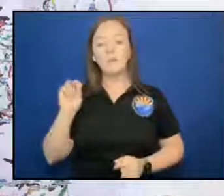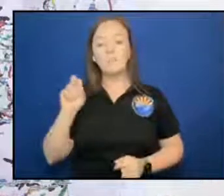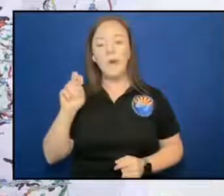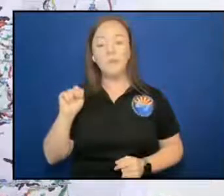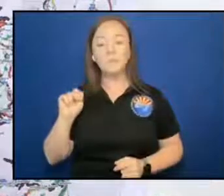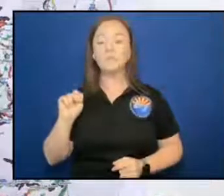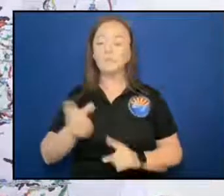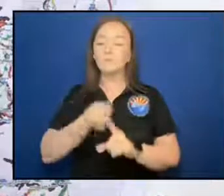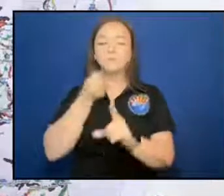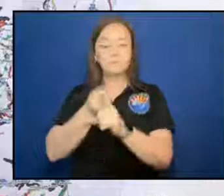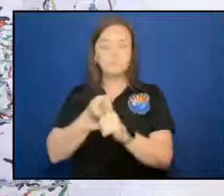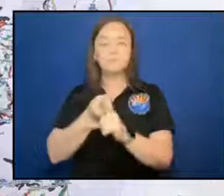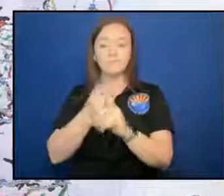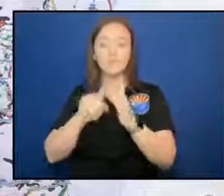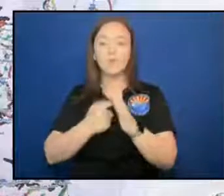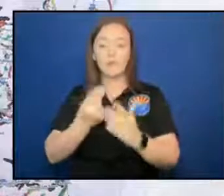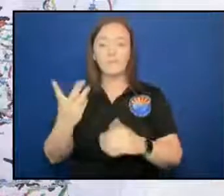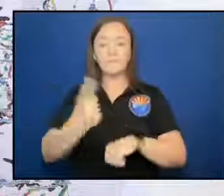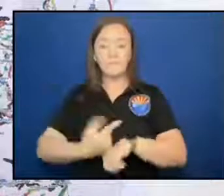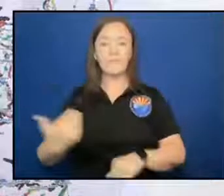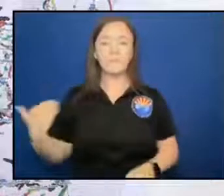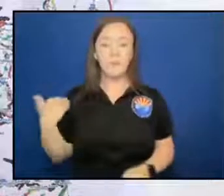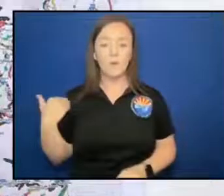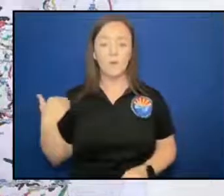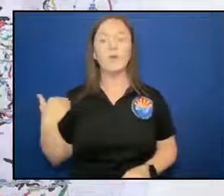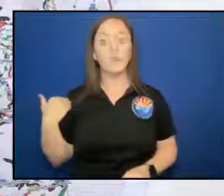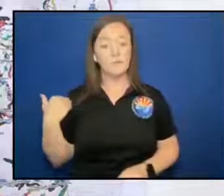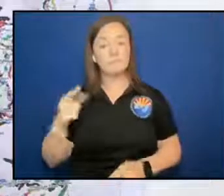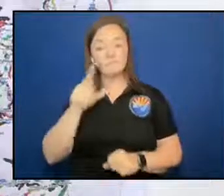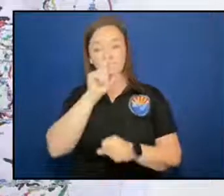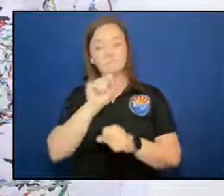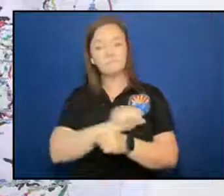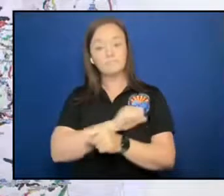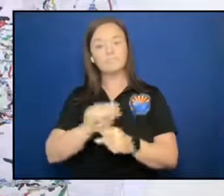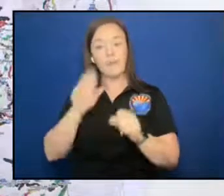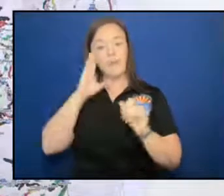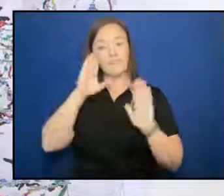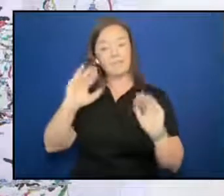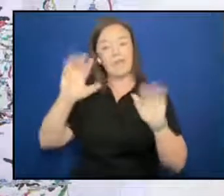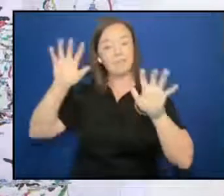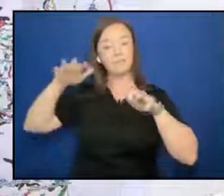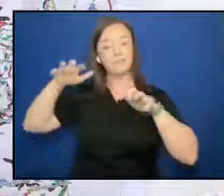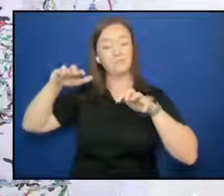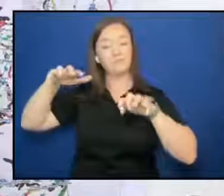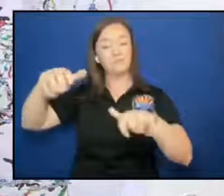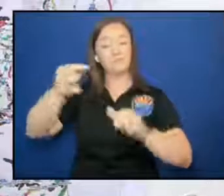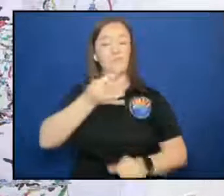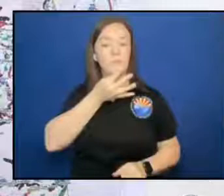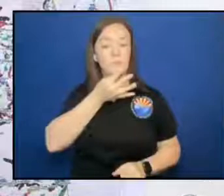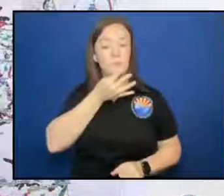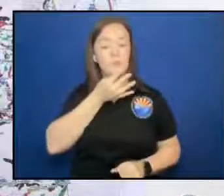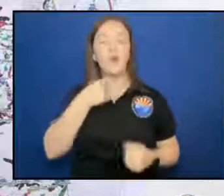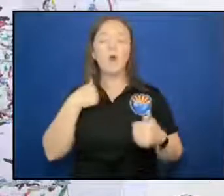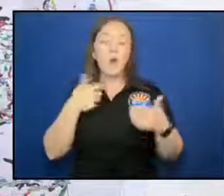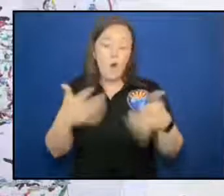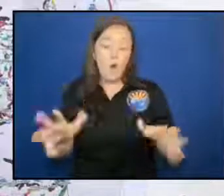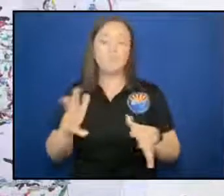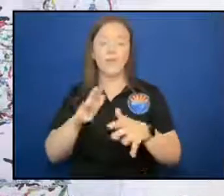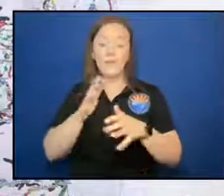SUPPRESSION REPAIR GROUPS WE HAVE A RAPID RESPONSE GROUP, AND THE RAPID RESPONSE GROUP WAS ASSISTING IN MITIGATING